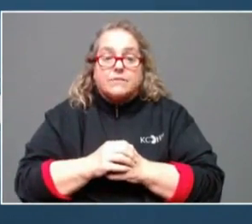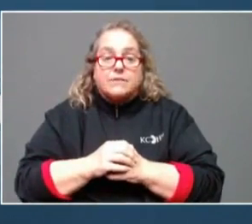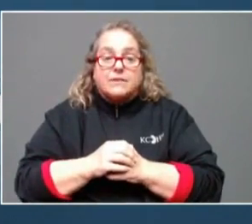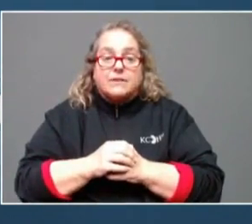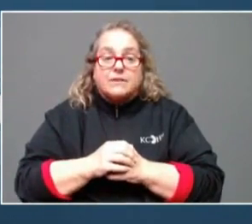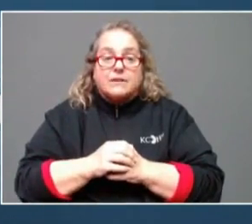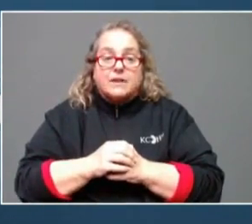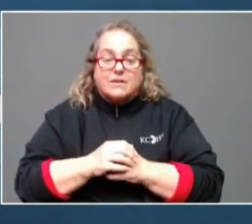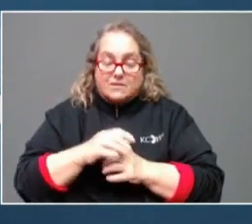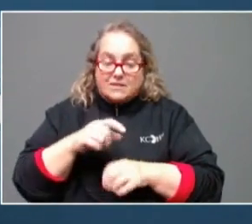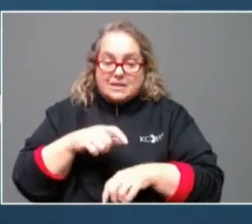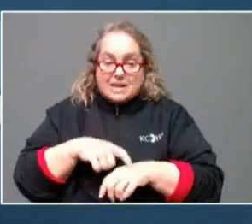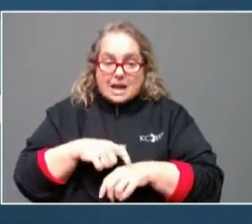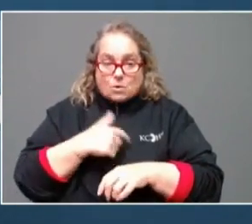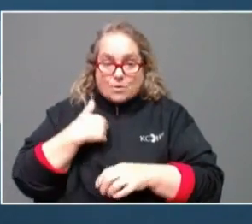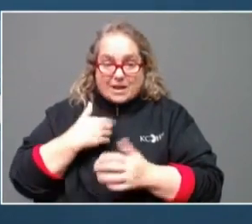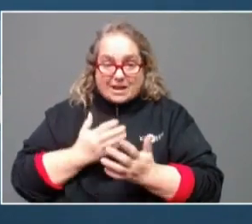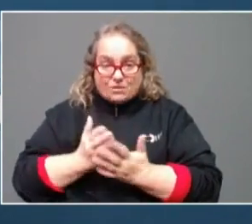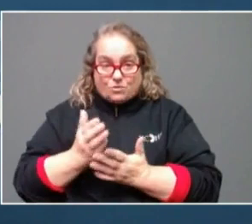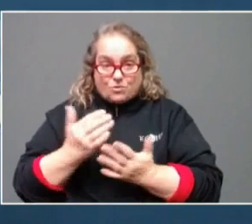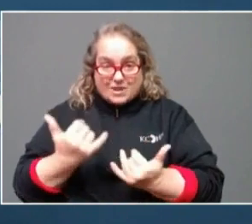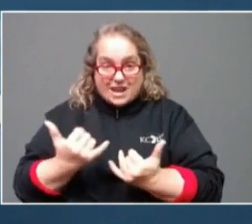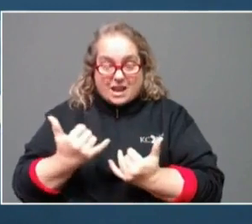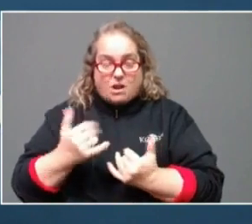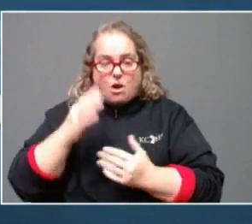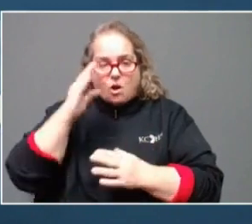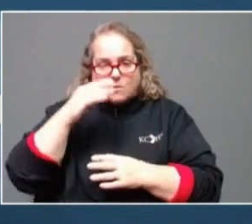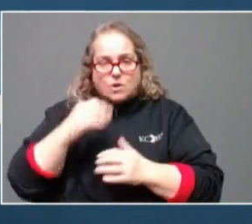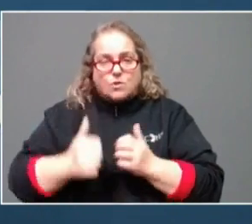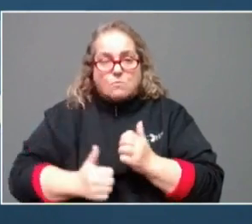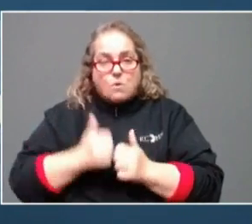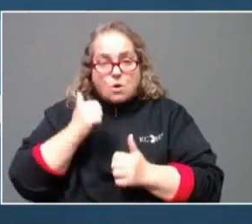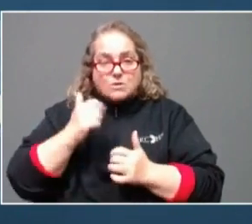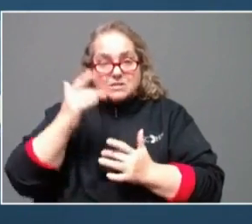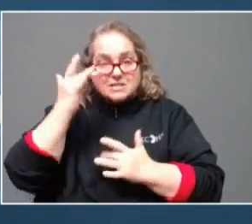this height hopefully the most contagious this virus will ever be is